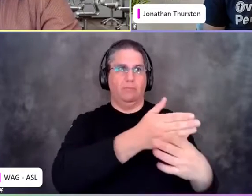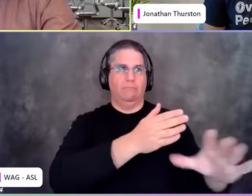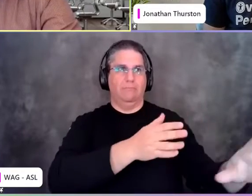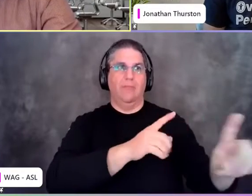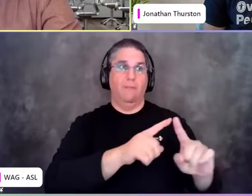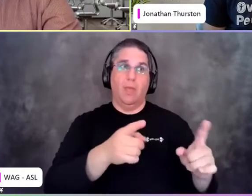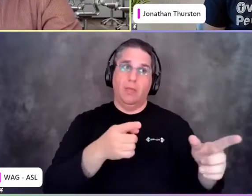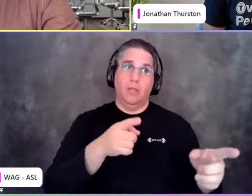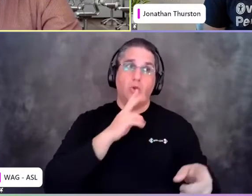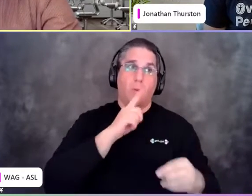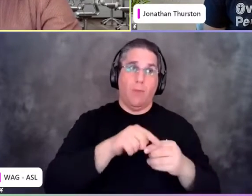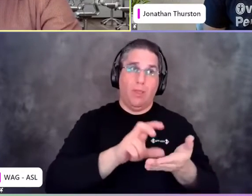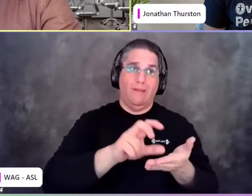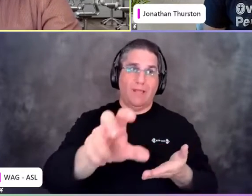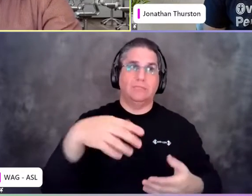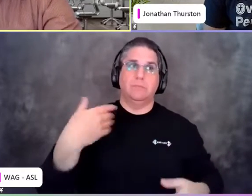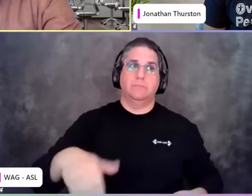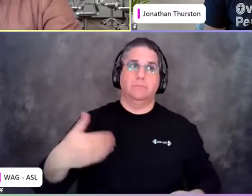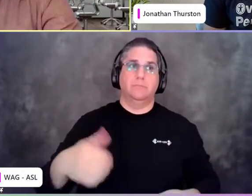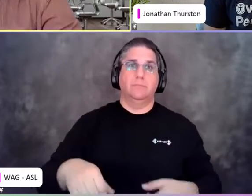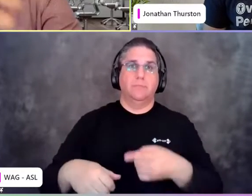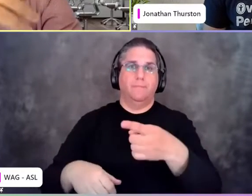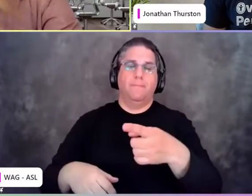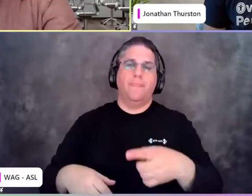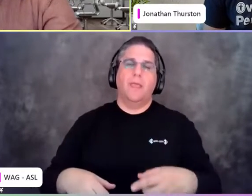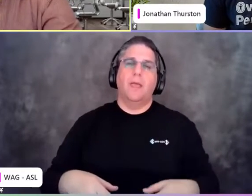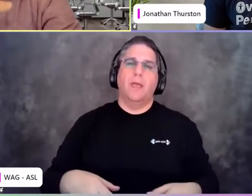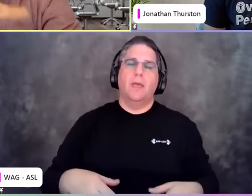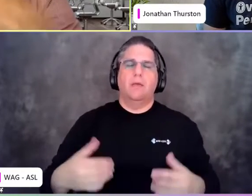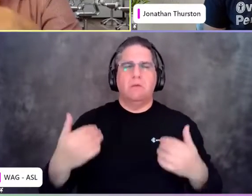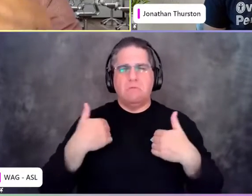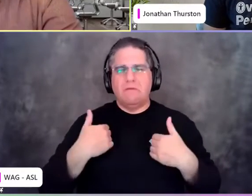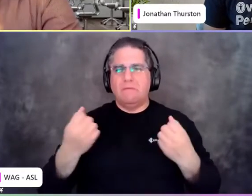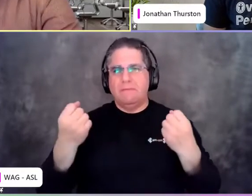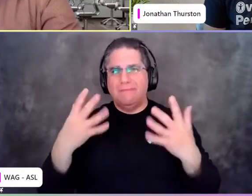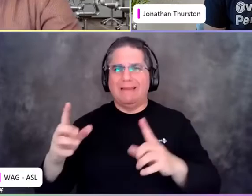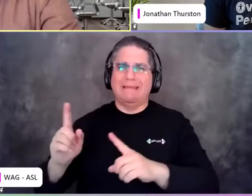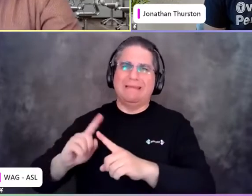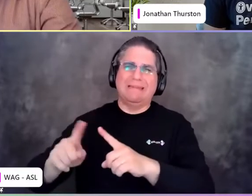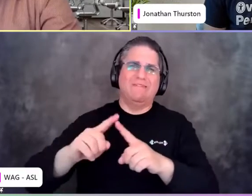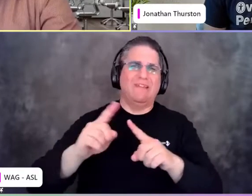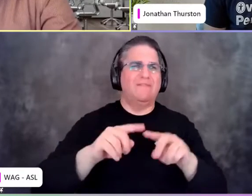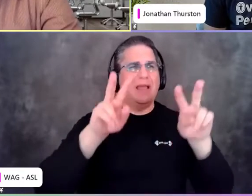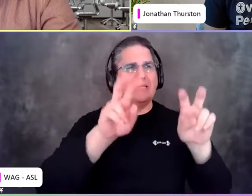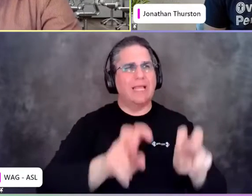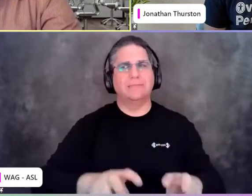investment, it's extremely difficult. [JAMES] And John, on the investment piece, sorry for